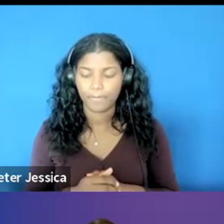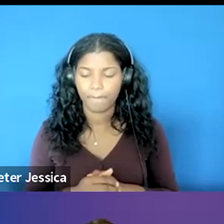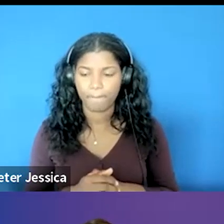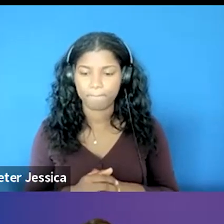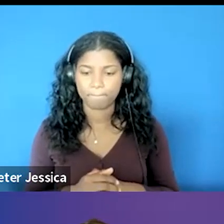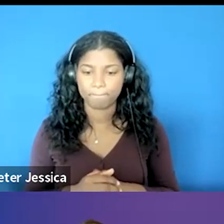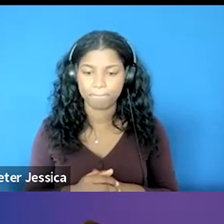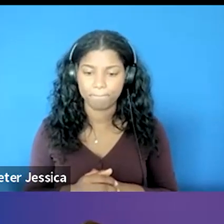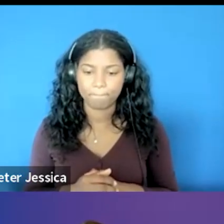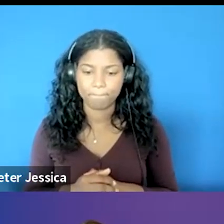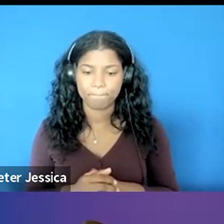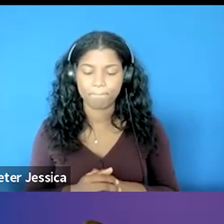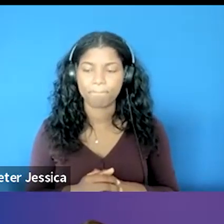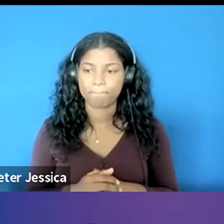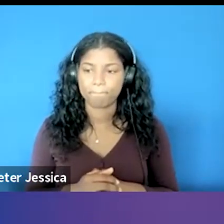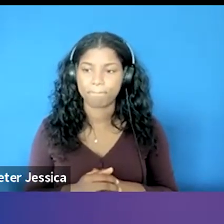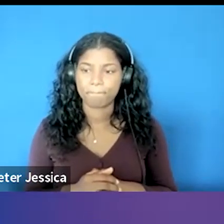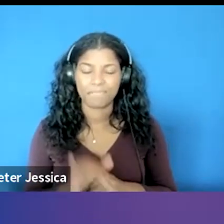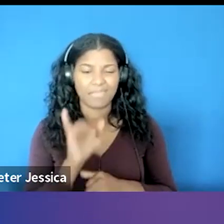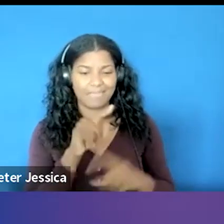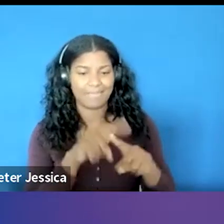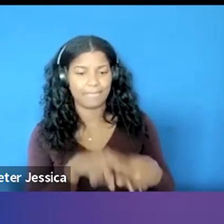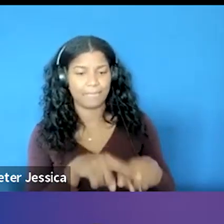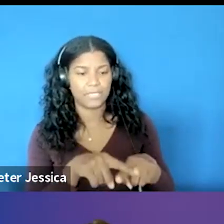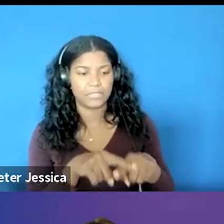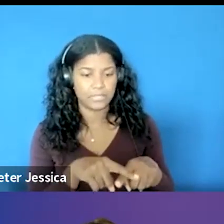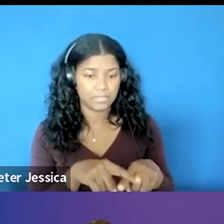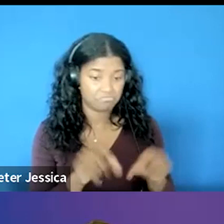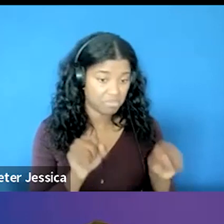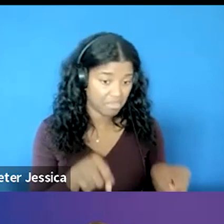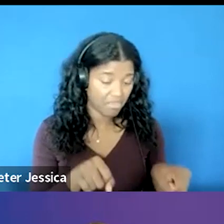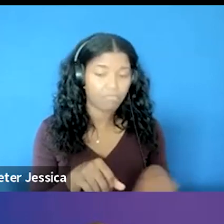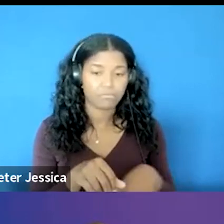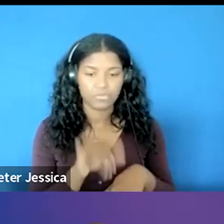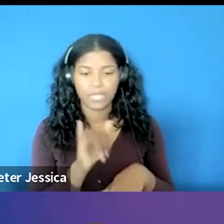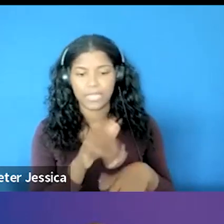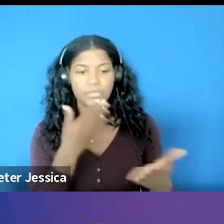of infrastructure you have and the capacity you have to do the research. And so this is a great program.